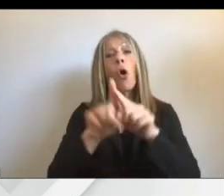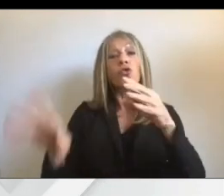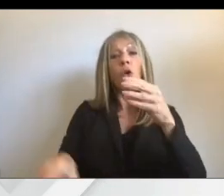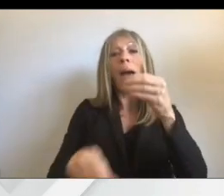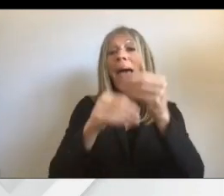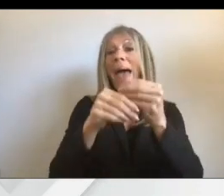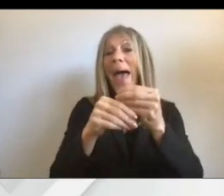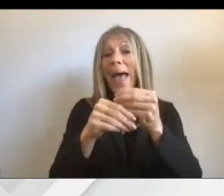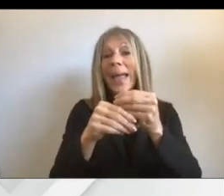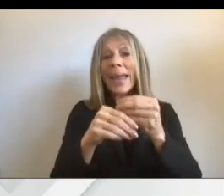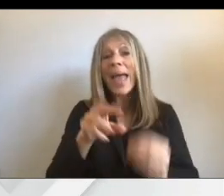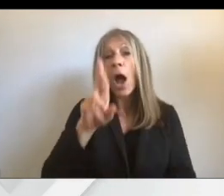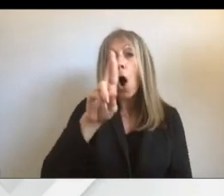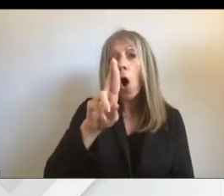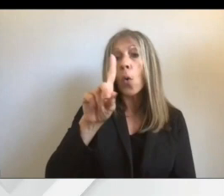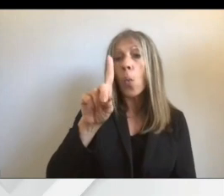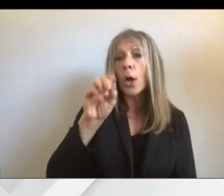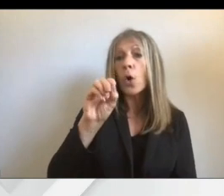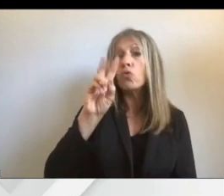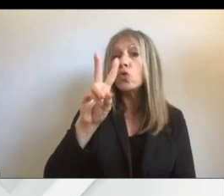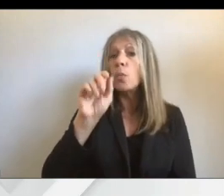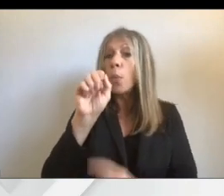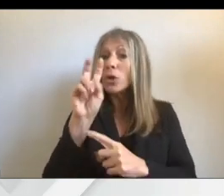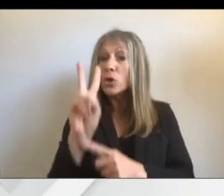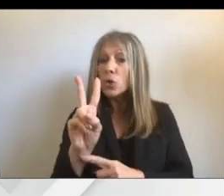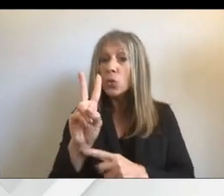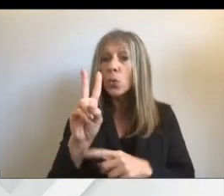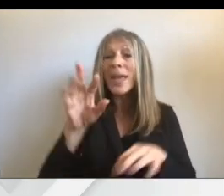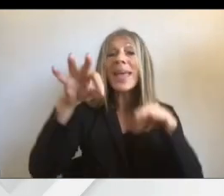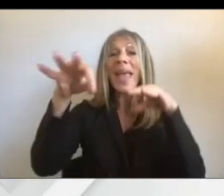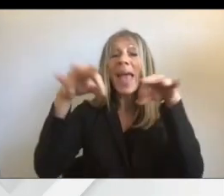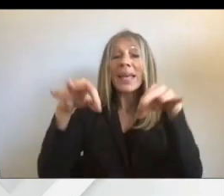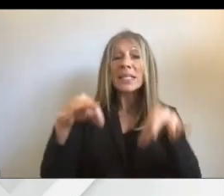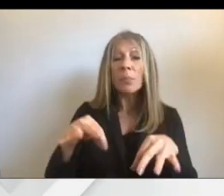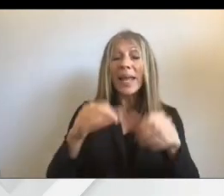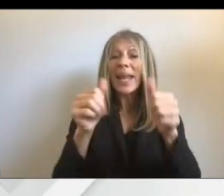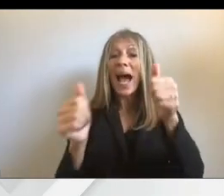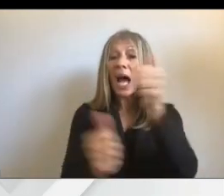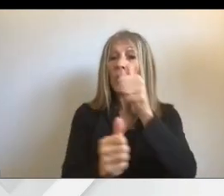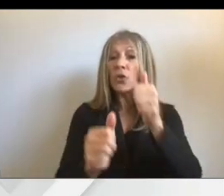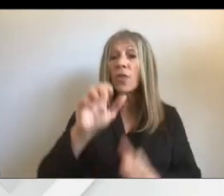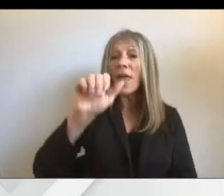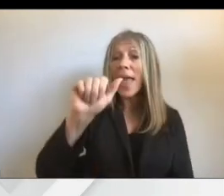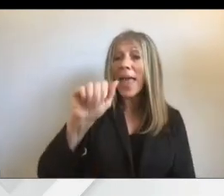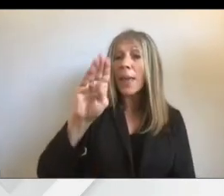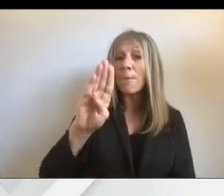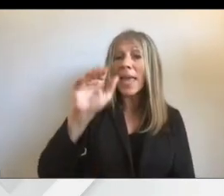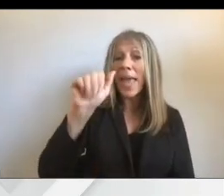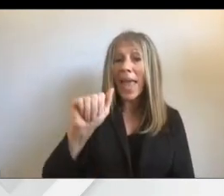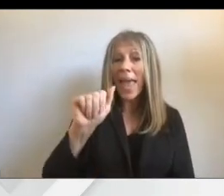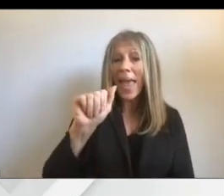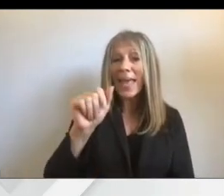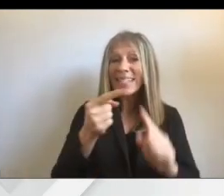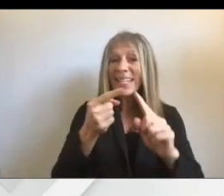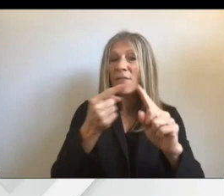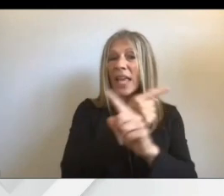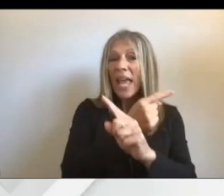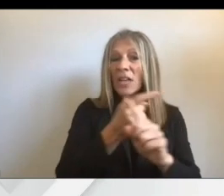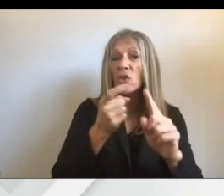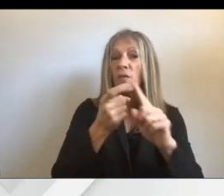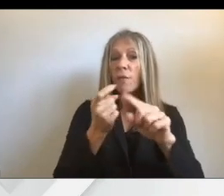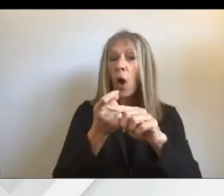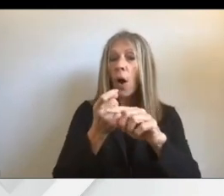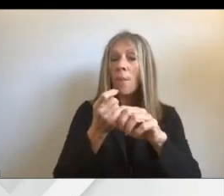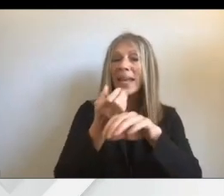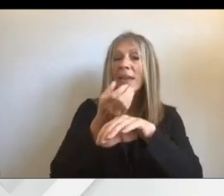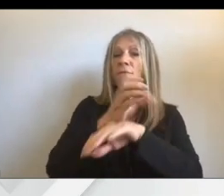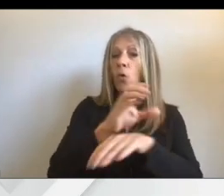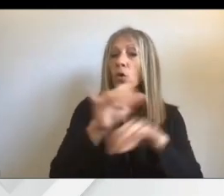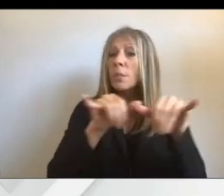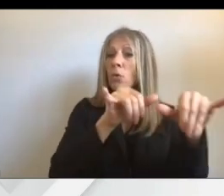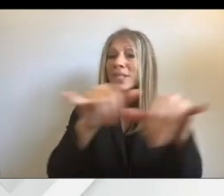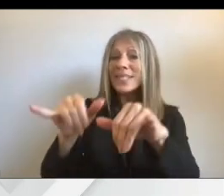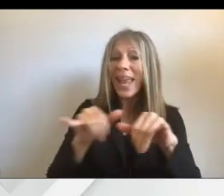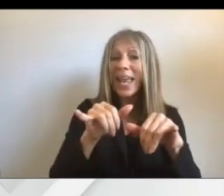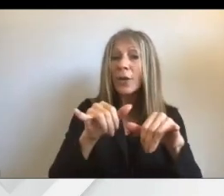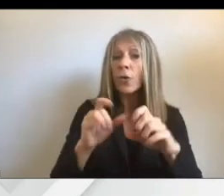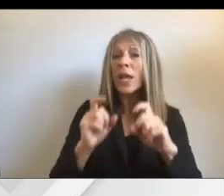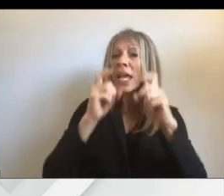provision at R102.2 explaining that under the ABA, deviations from an enforceable standard issued by